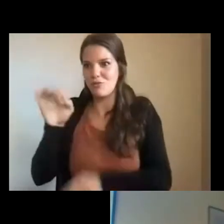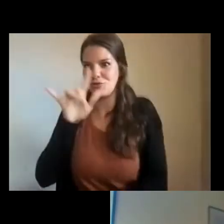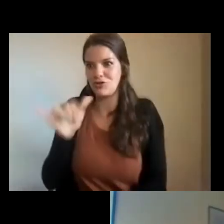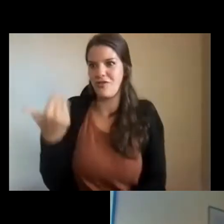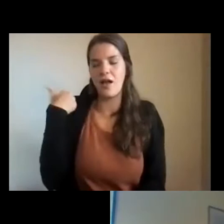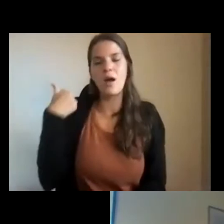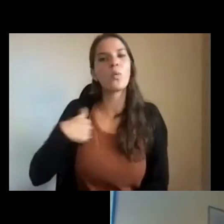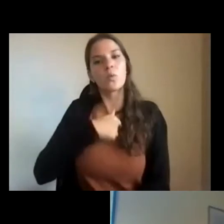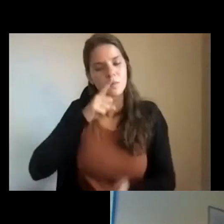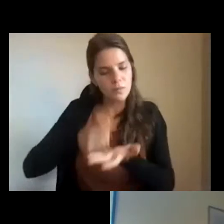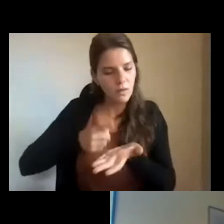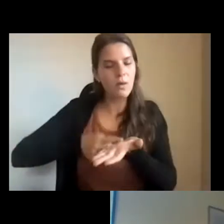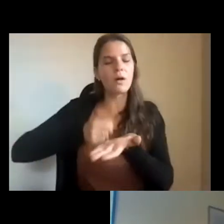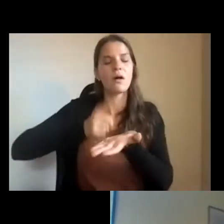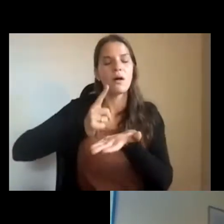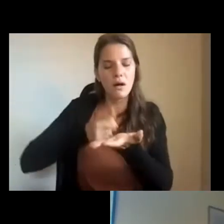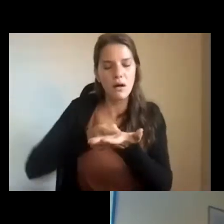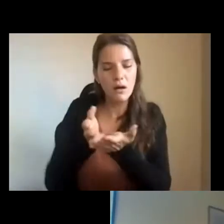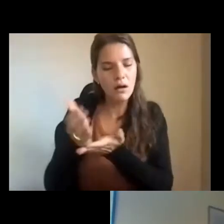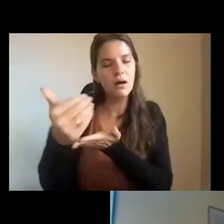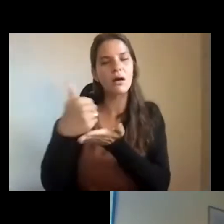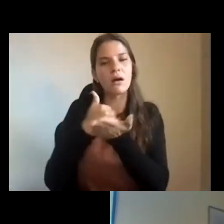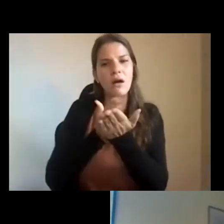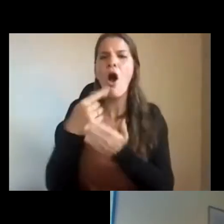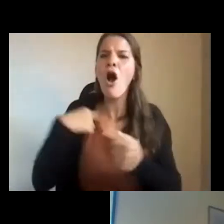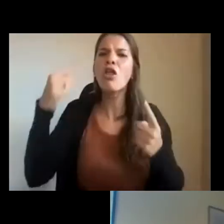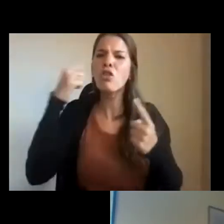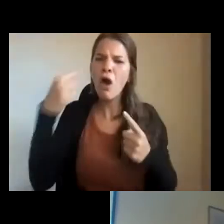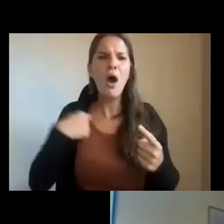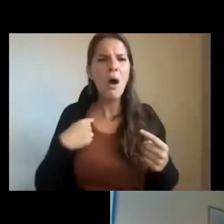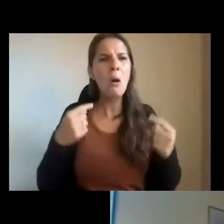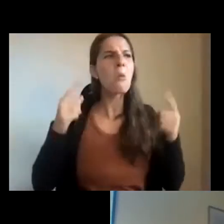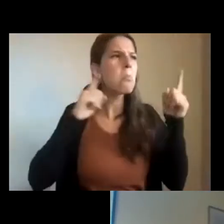considering. I thought I was pretty plugged in and I knew why we were making decisions, and doing